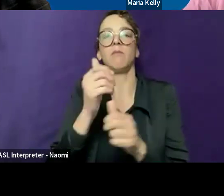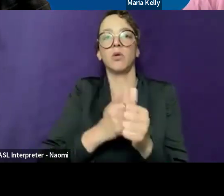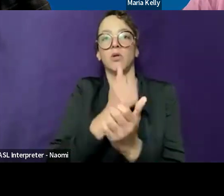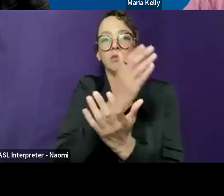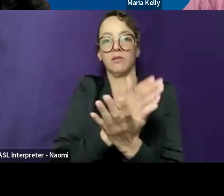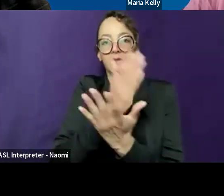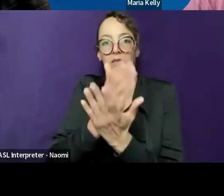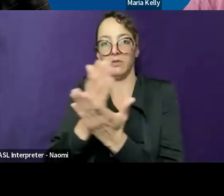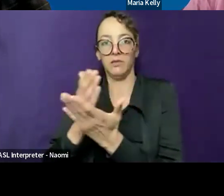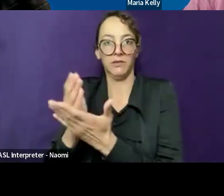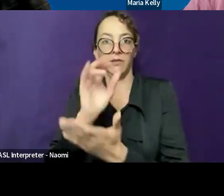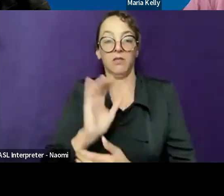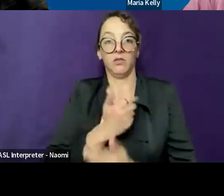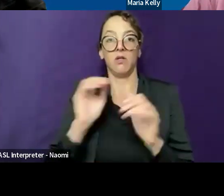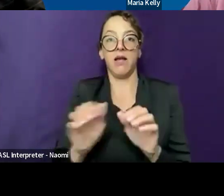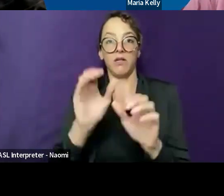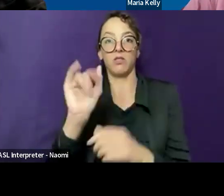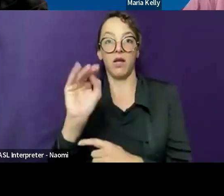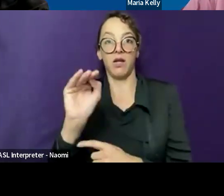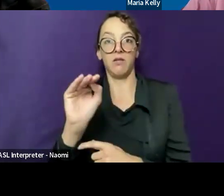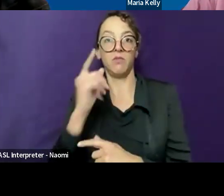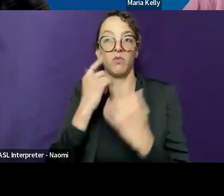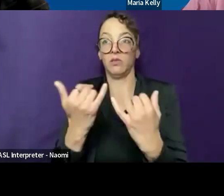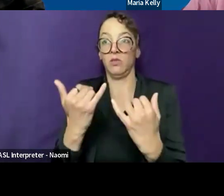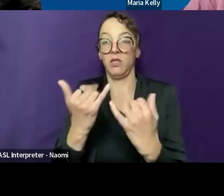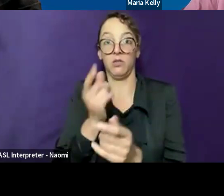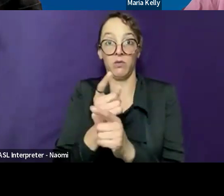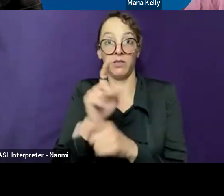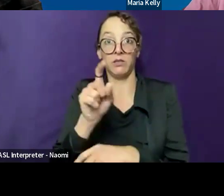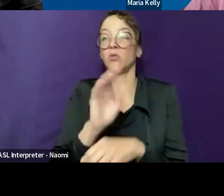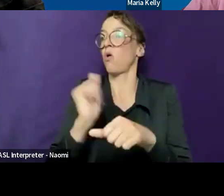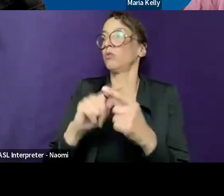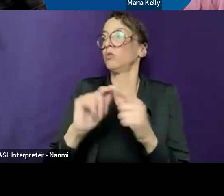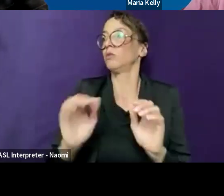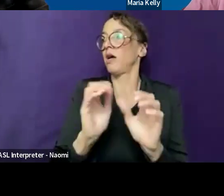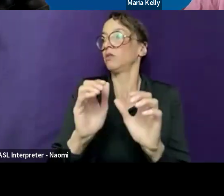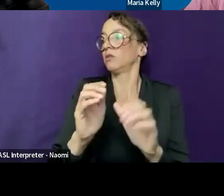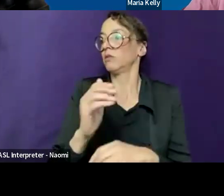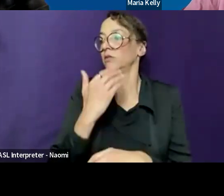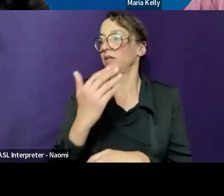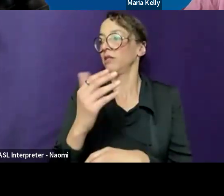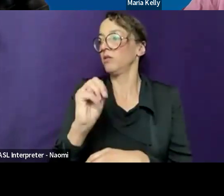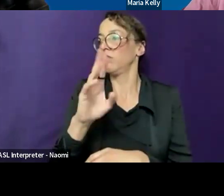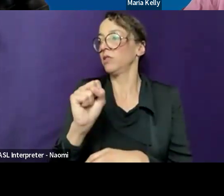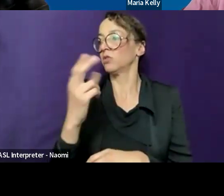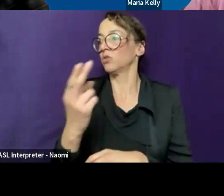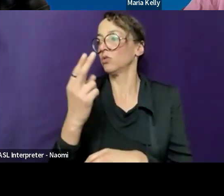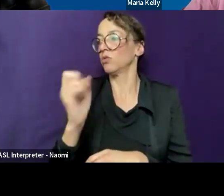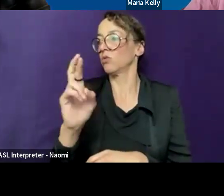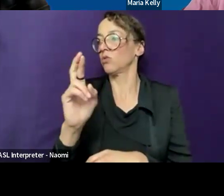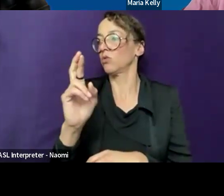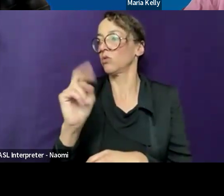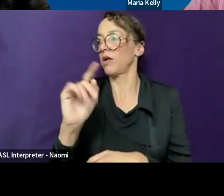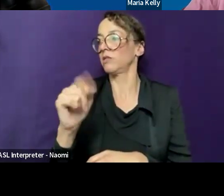So that's the the call to action is thank you, Miss Hernandez is for stakeholders